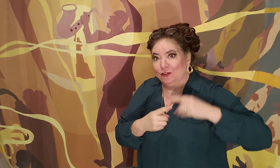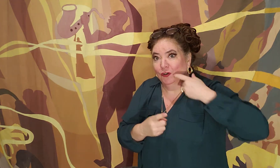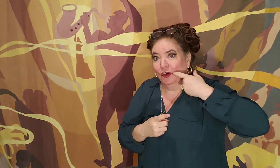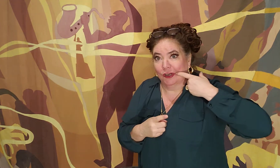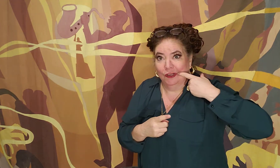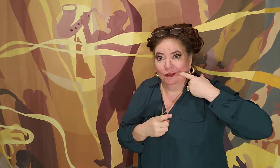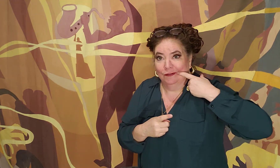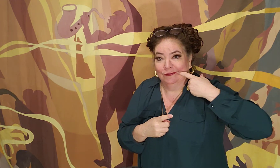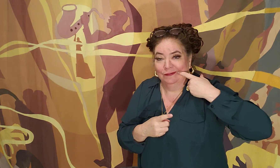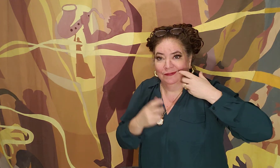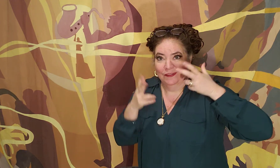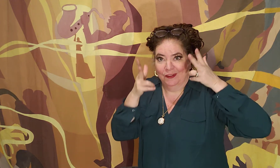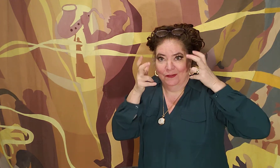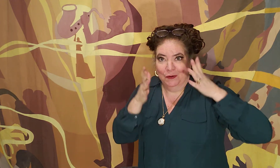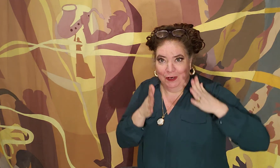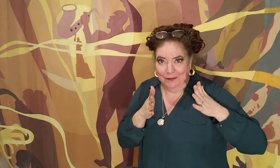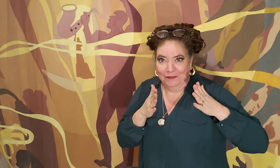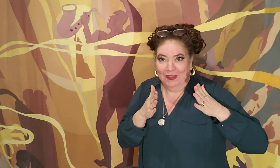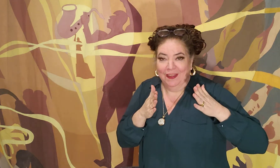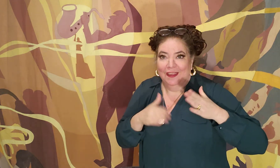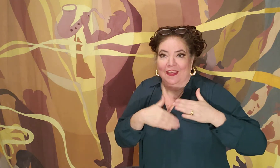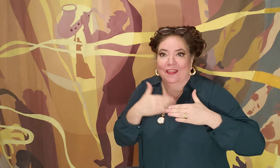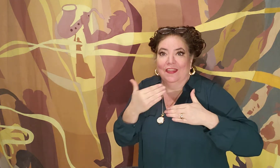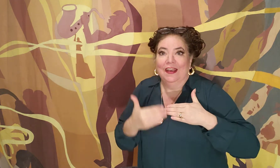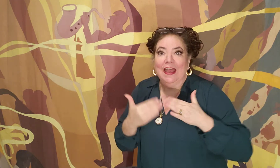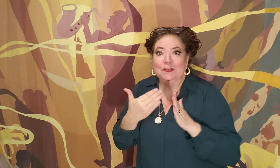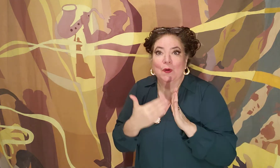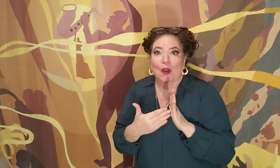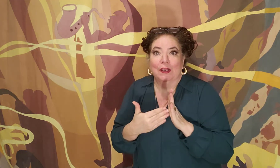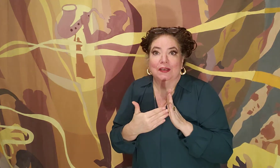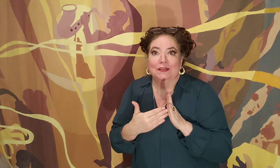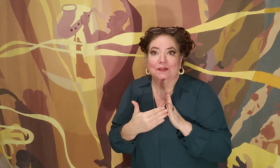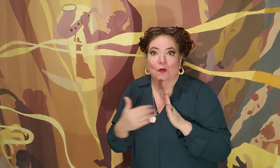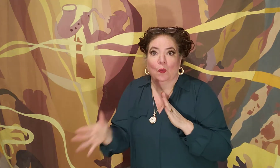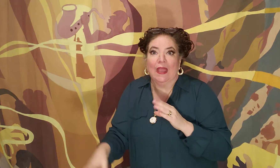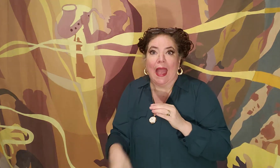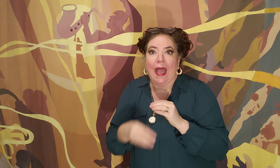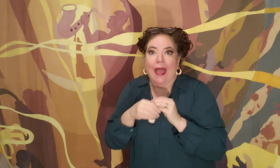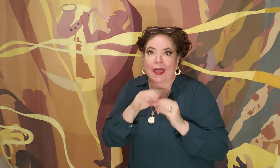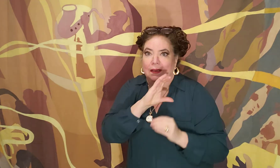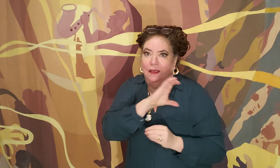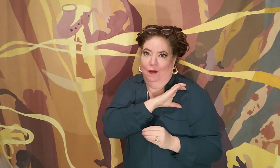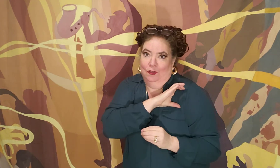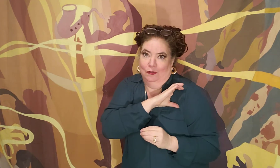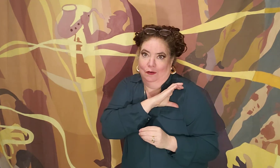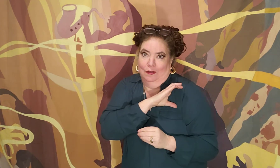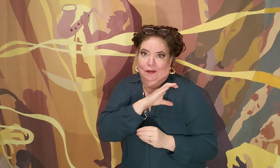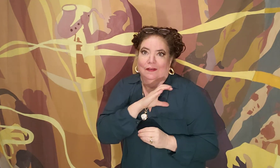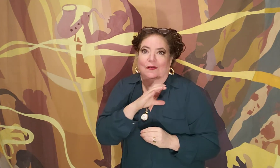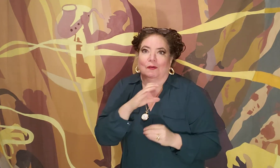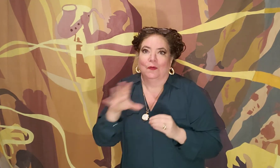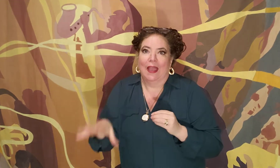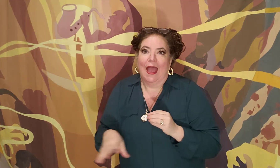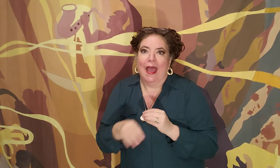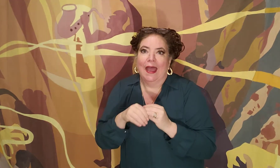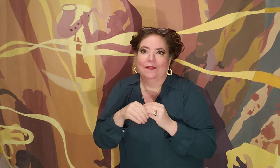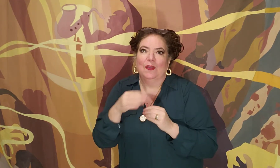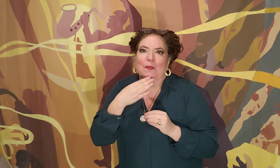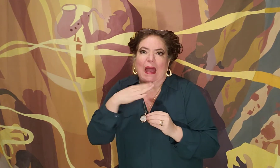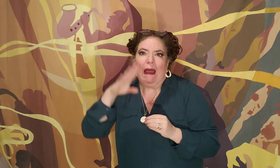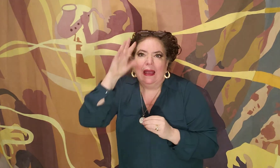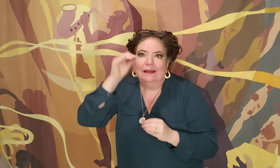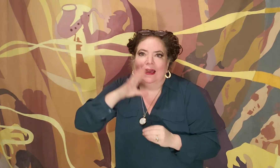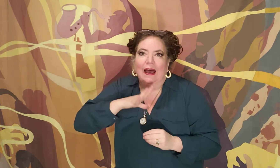to hook the viewer. The next part is when we add a character. We add the bad guy,